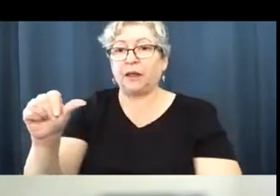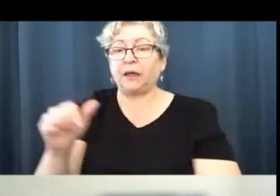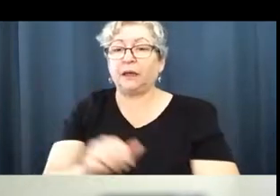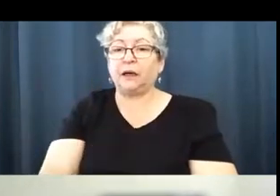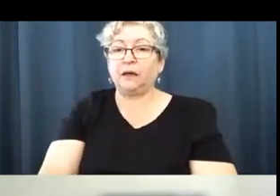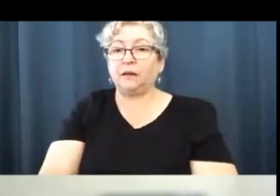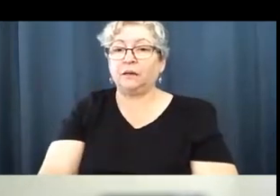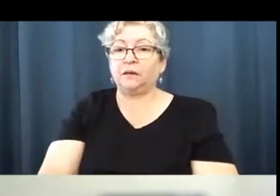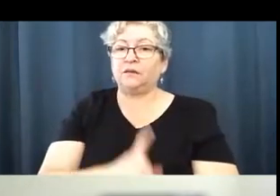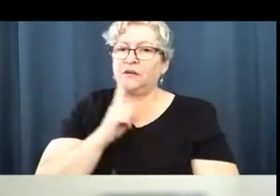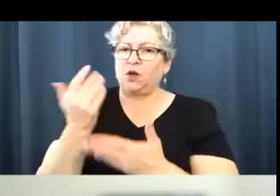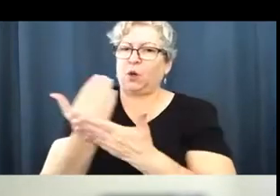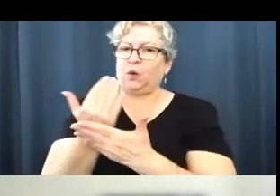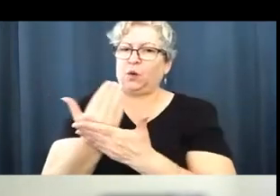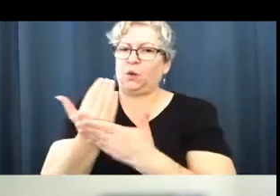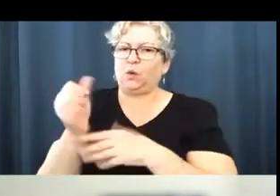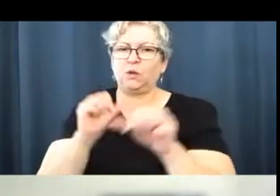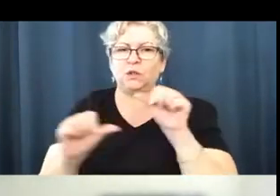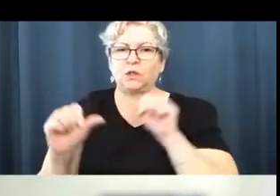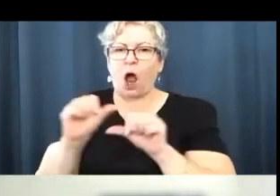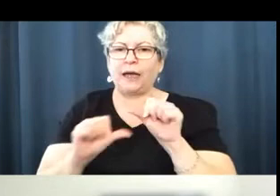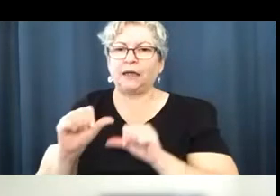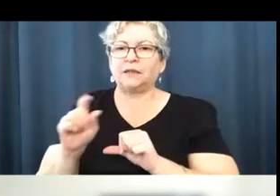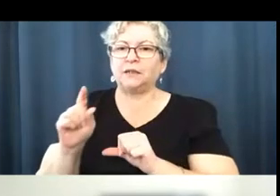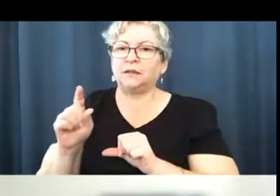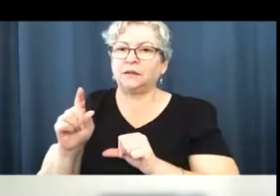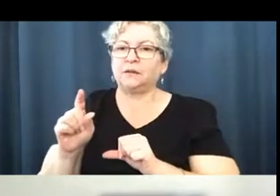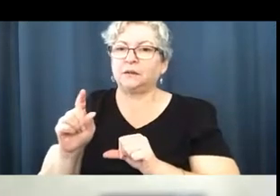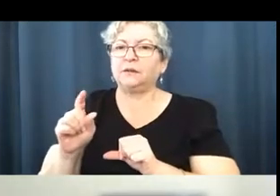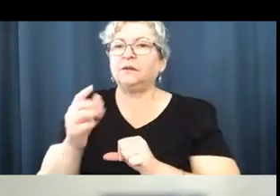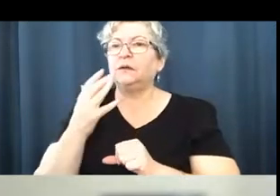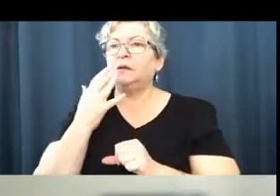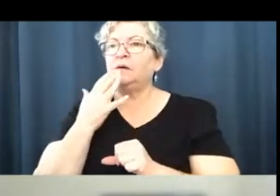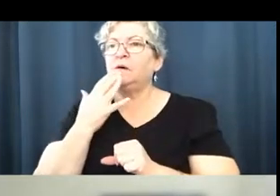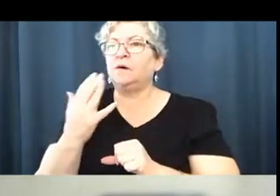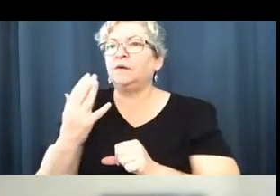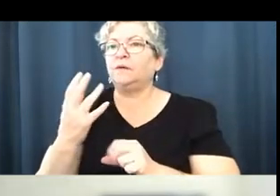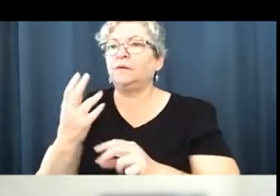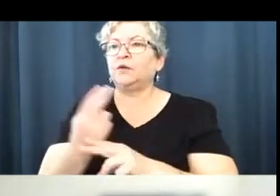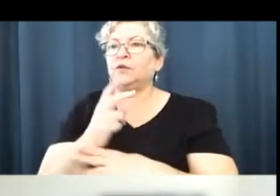Fairly new science, good user design is good user design. So people with cognitive disabilities,